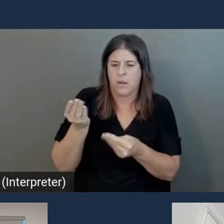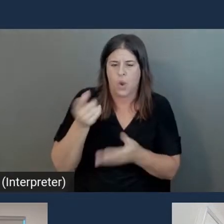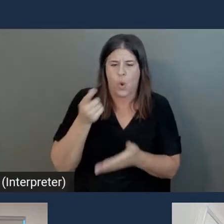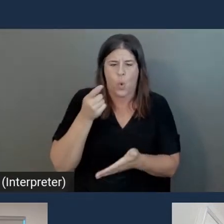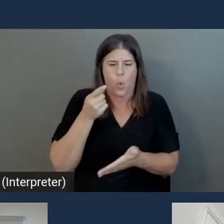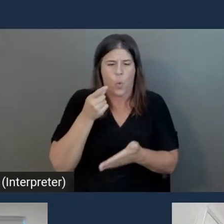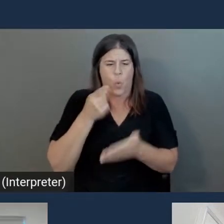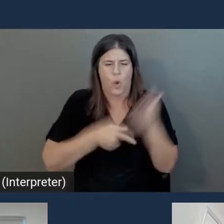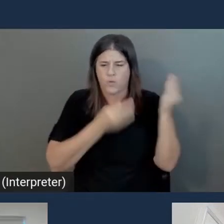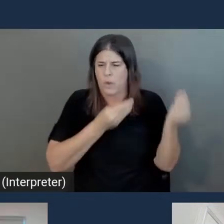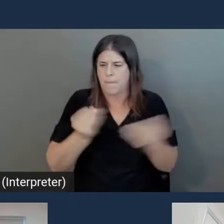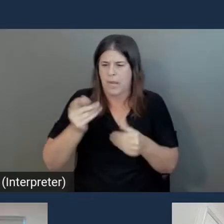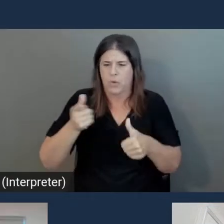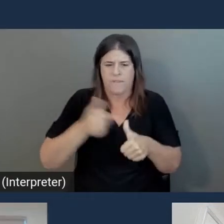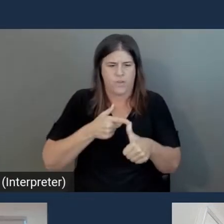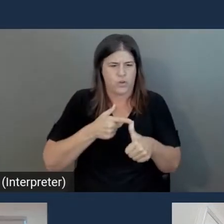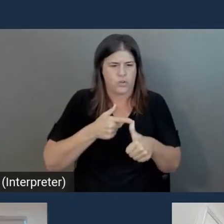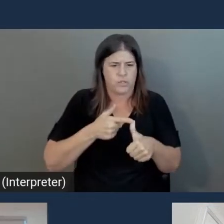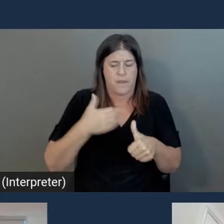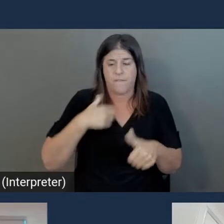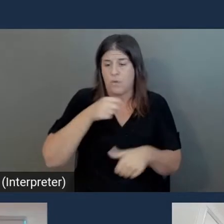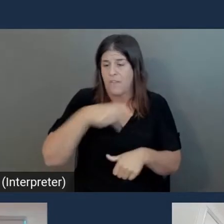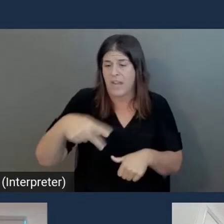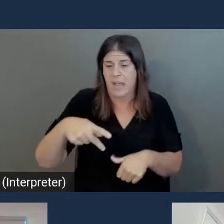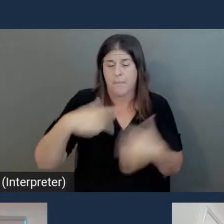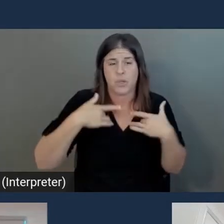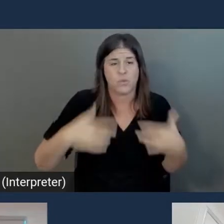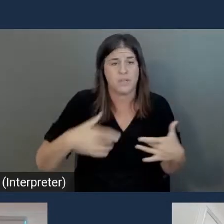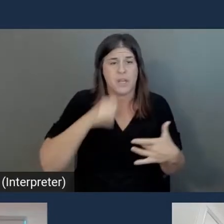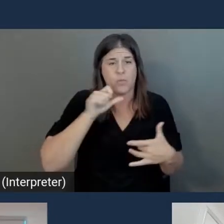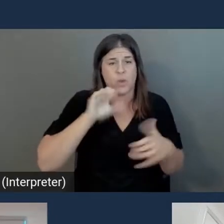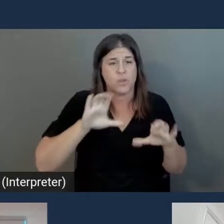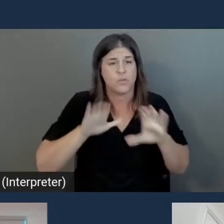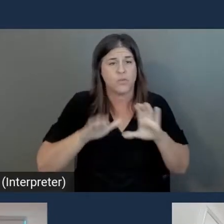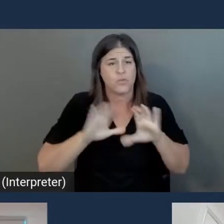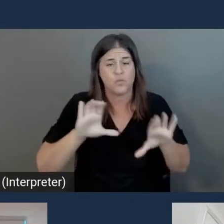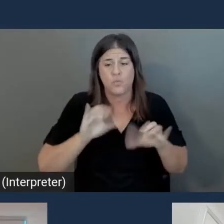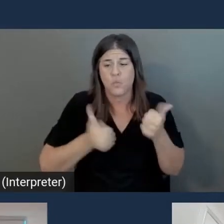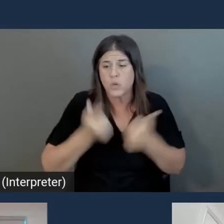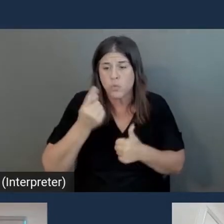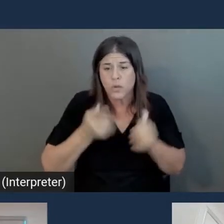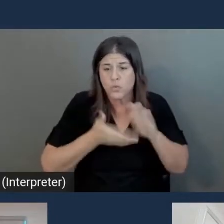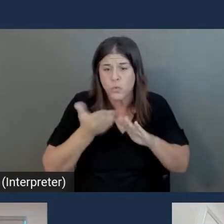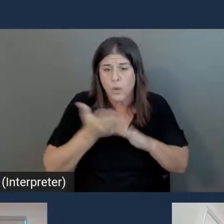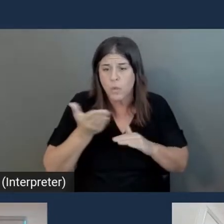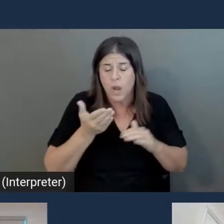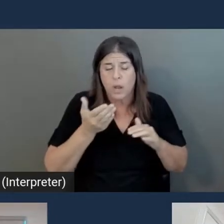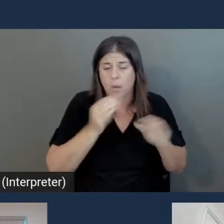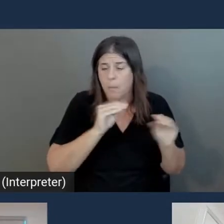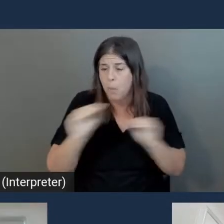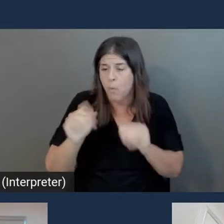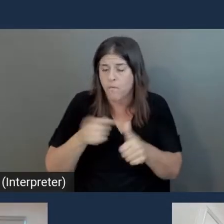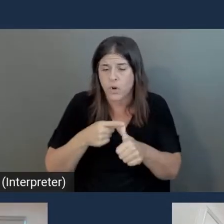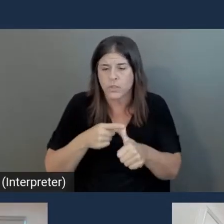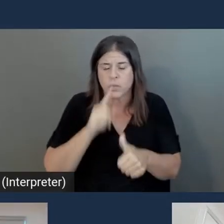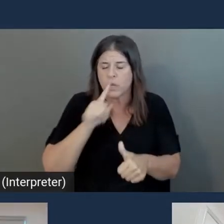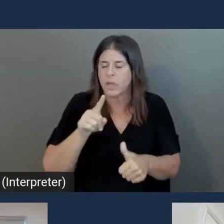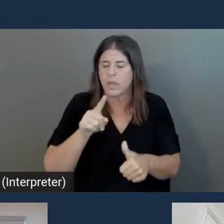If there are hundred applications you will actually wouldn't migrate hundred application on day one. So, it becomes a pretty daunting, time consuming task,